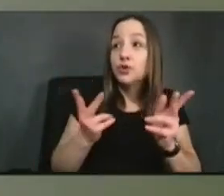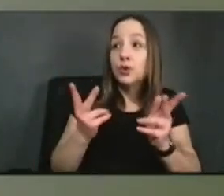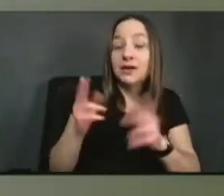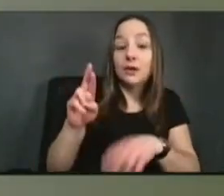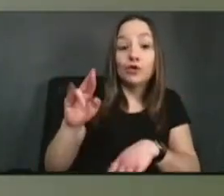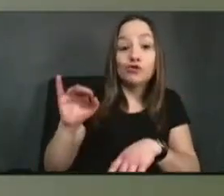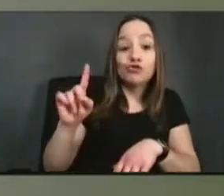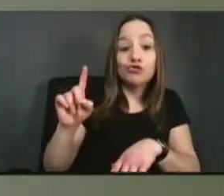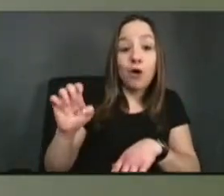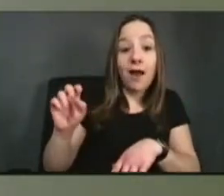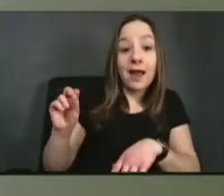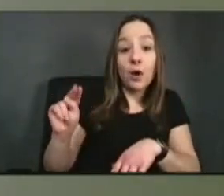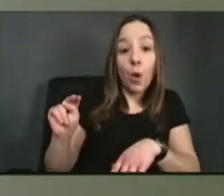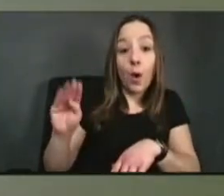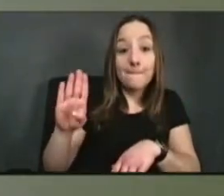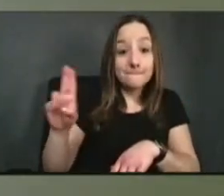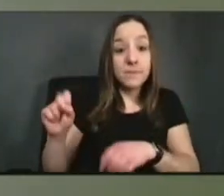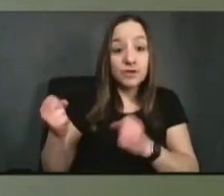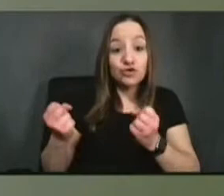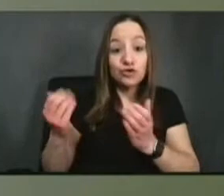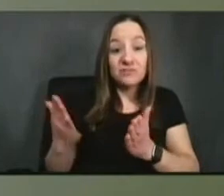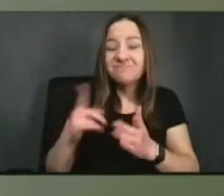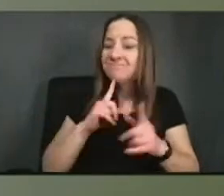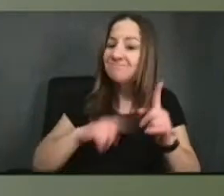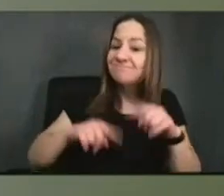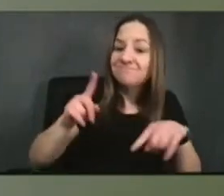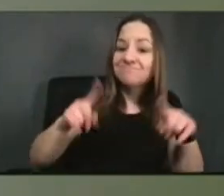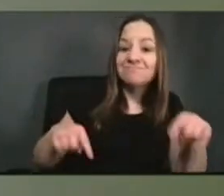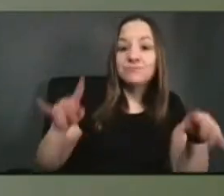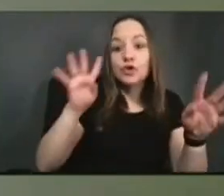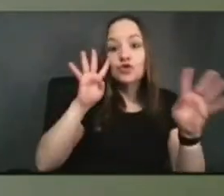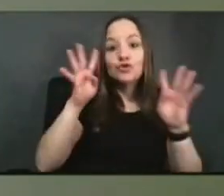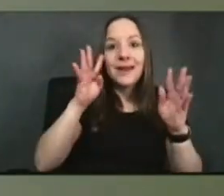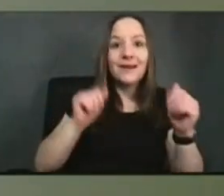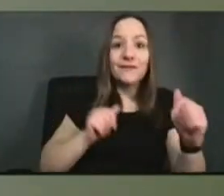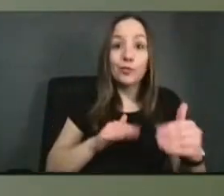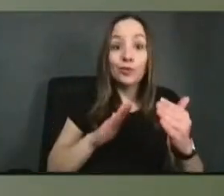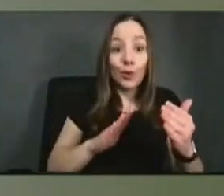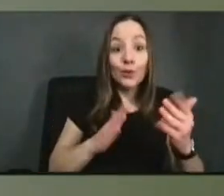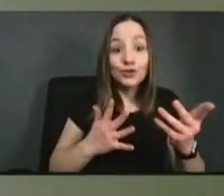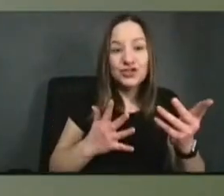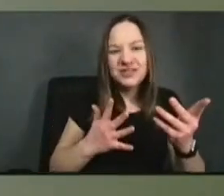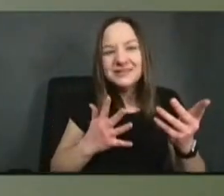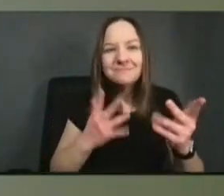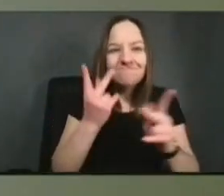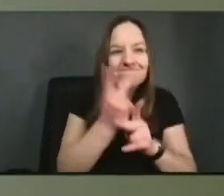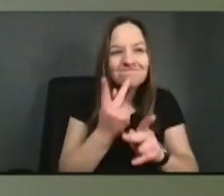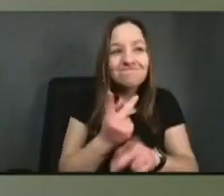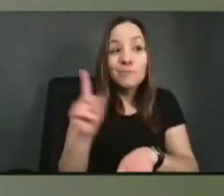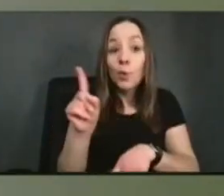were thinking about opportunities, perhaps with ride on bus drivers, So there's a